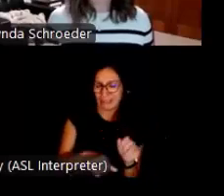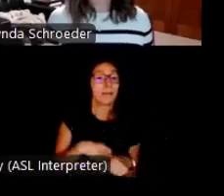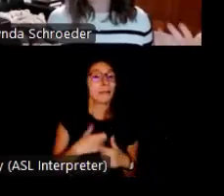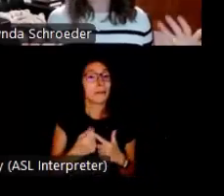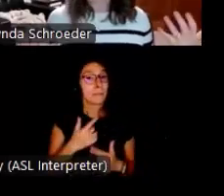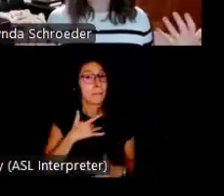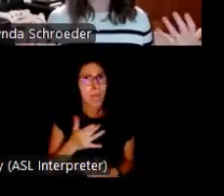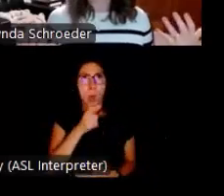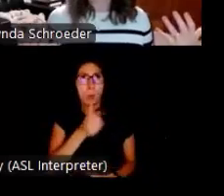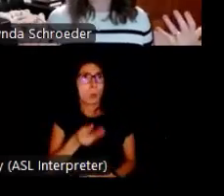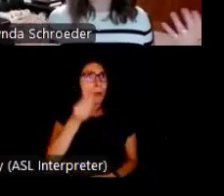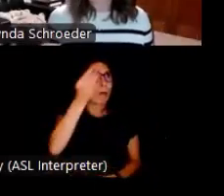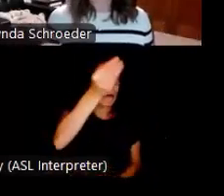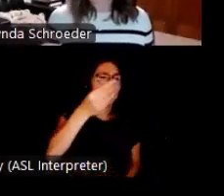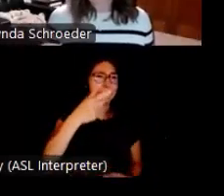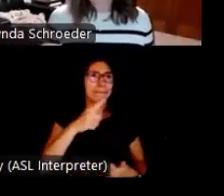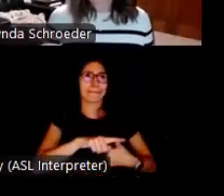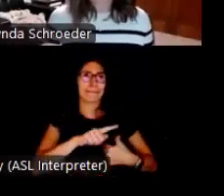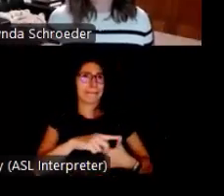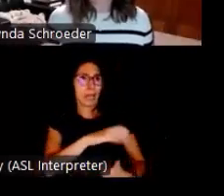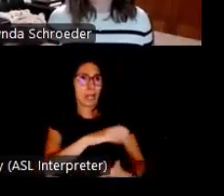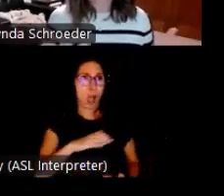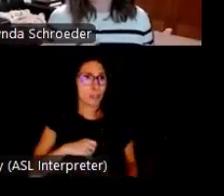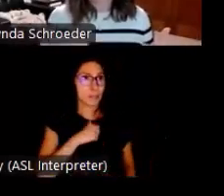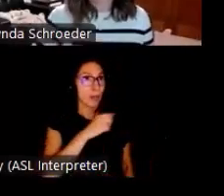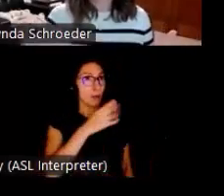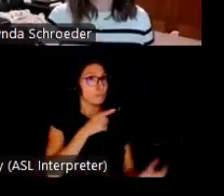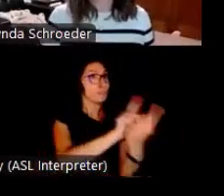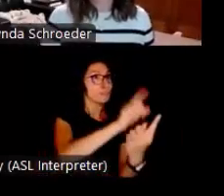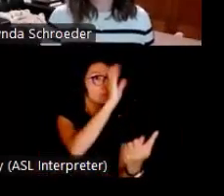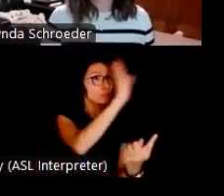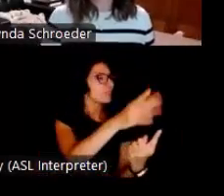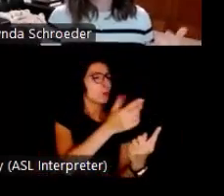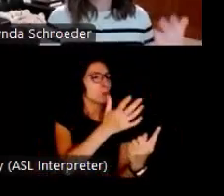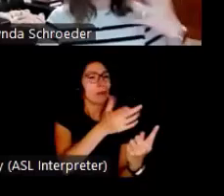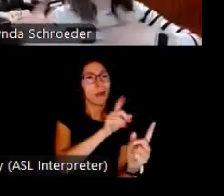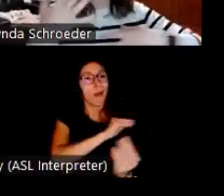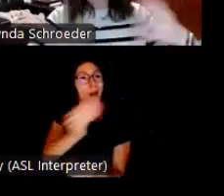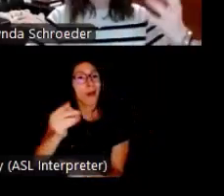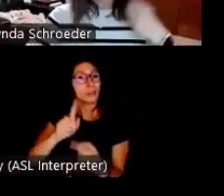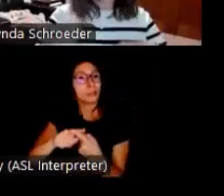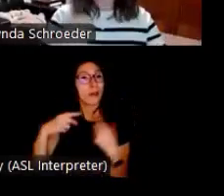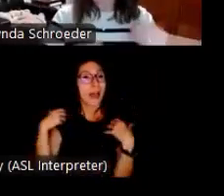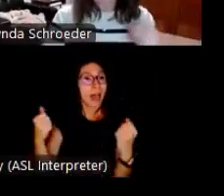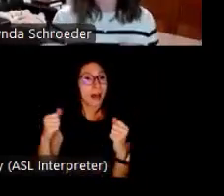but we don't go to them directly. We typically go to their health aide who consumes all of the information